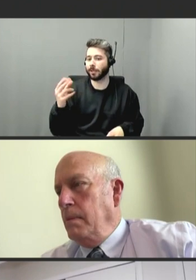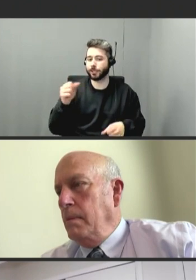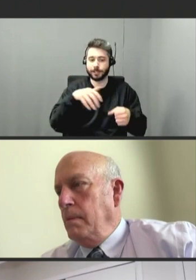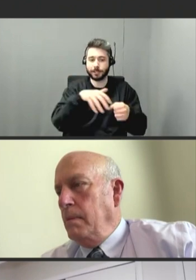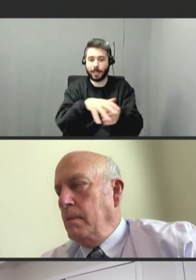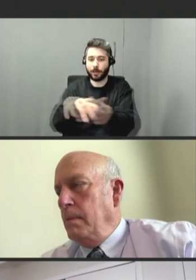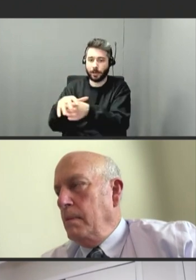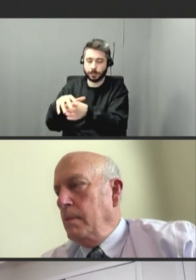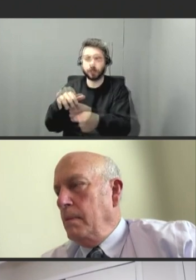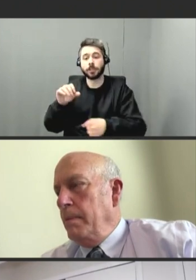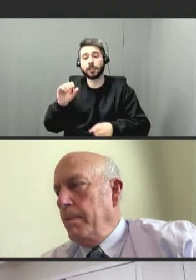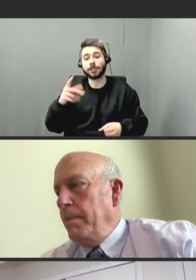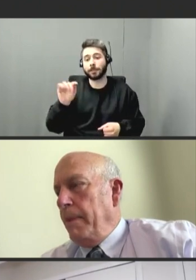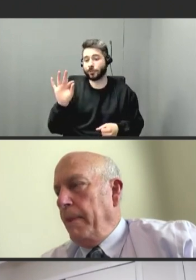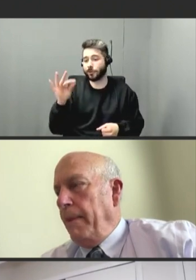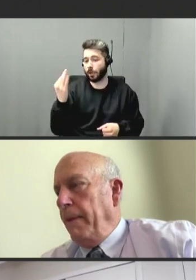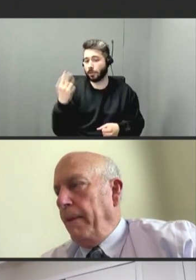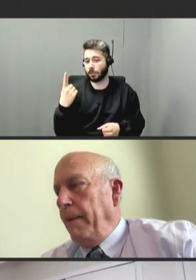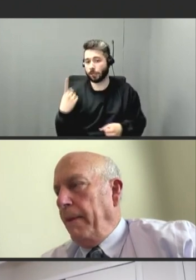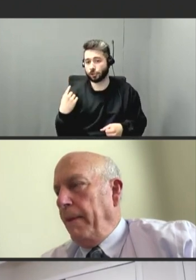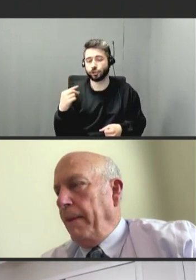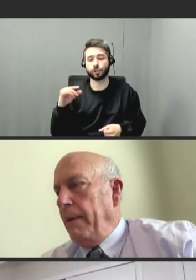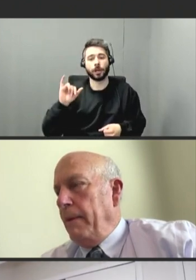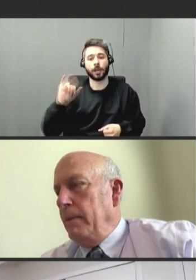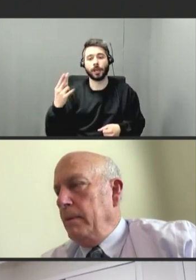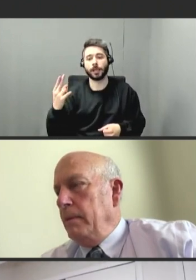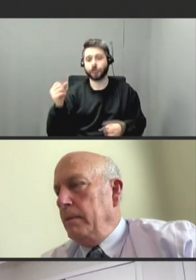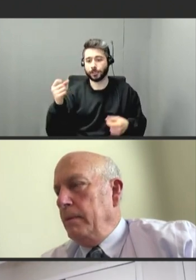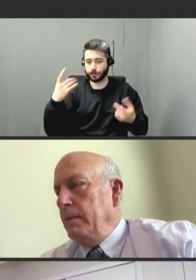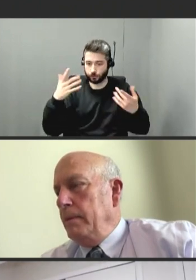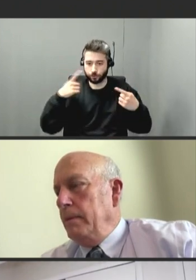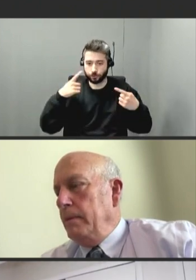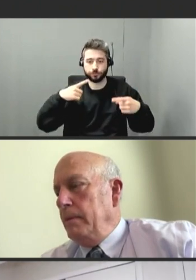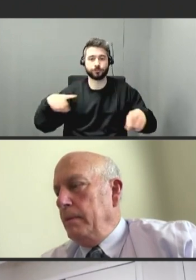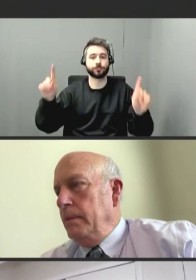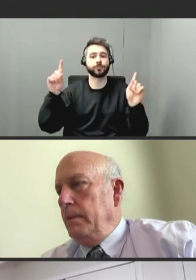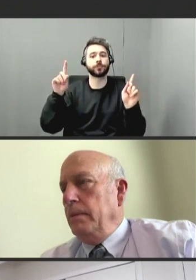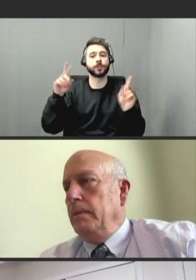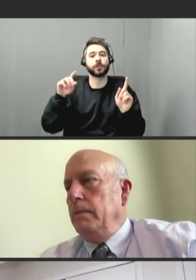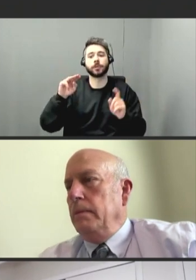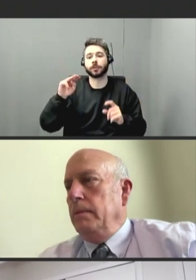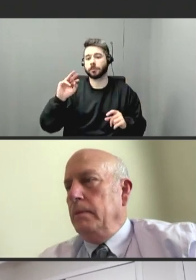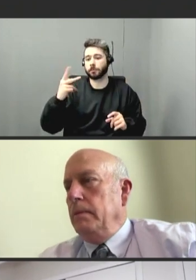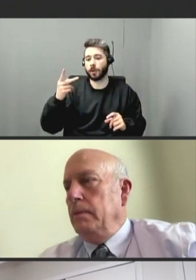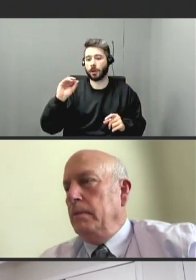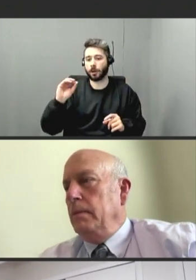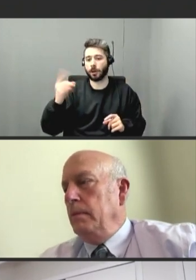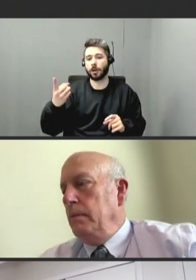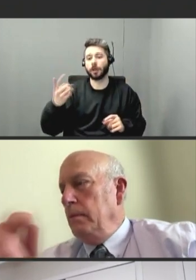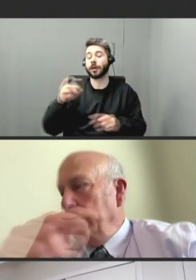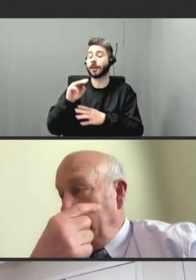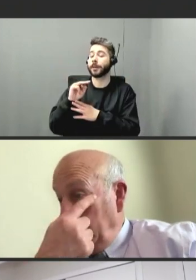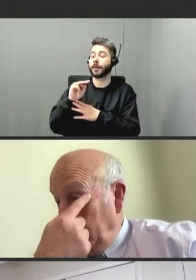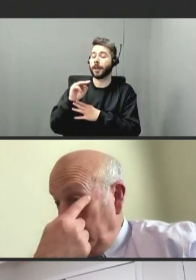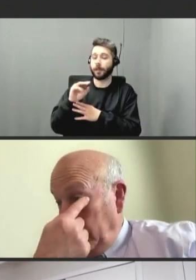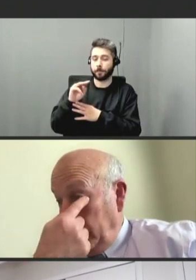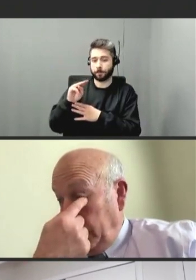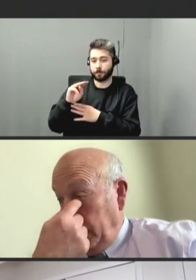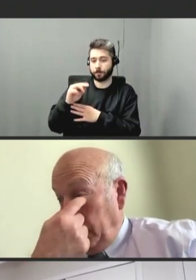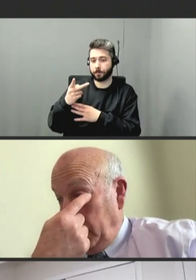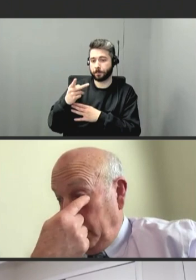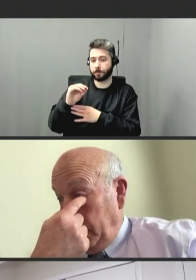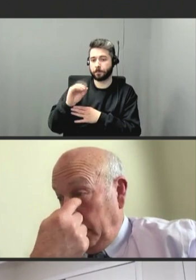And on September 9th last year, the IHS announced a monkey -- Mpox press initiative to expand